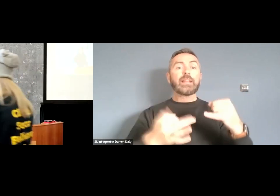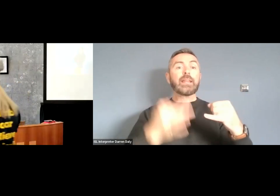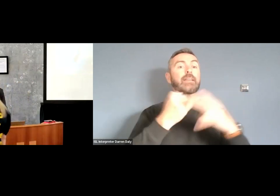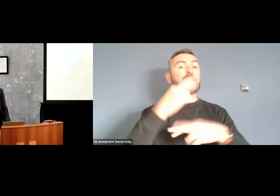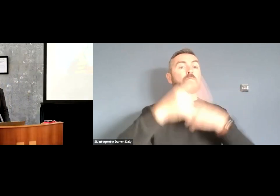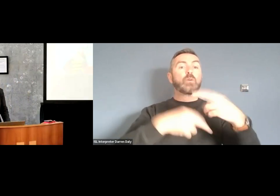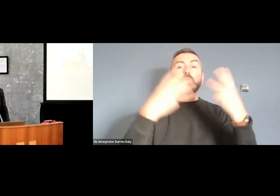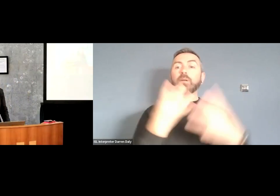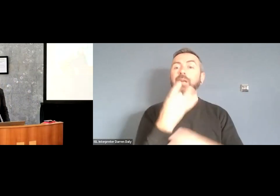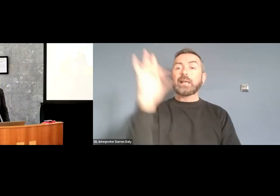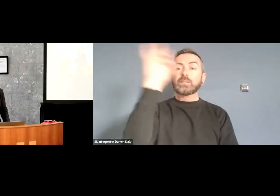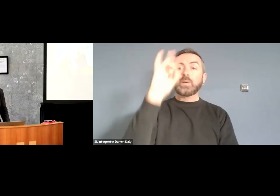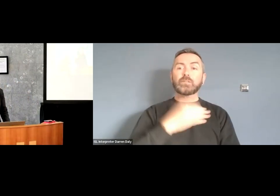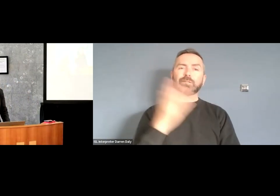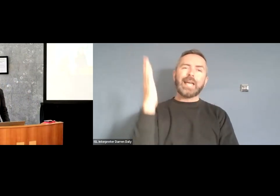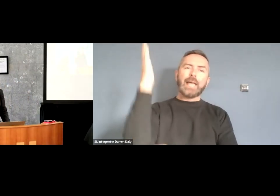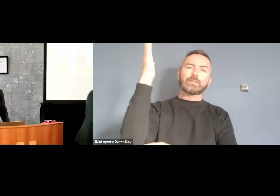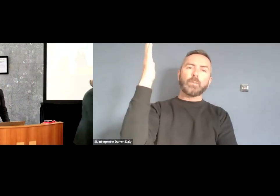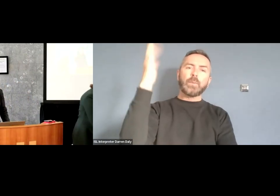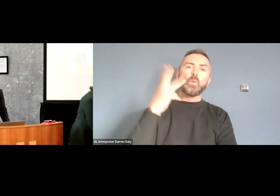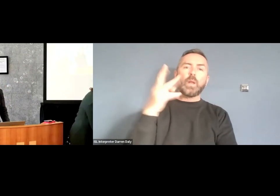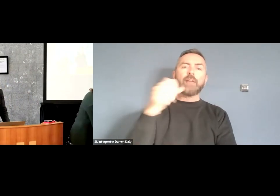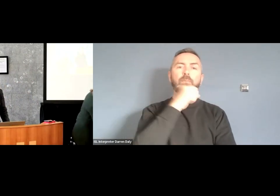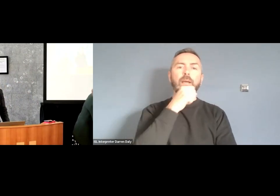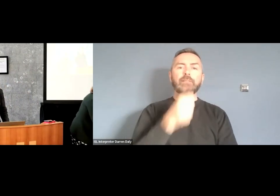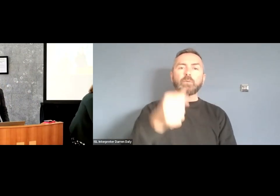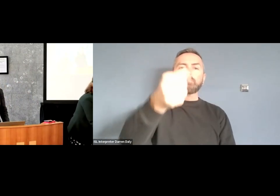ask a question please raise your hand and we'll get a microphone to you and